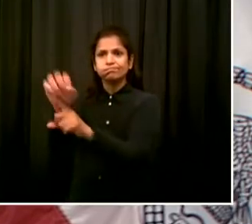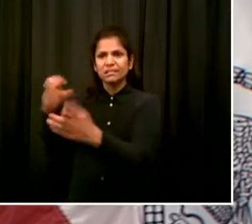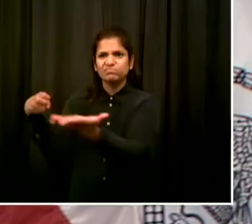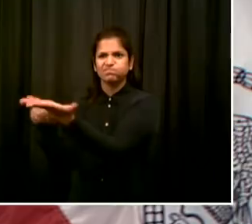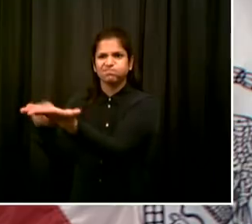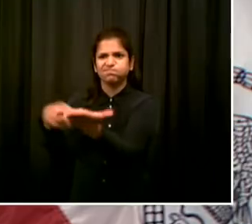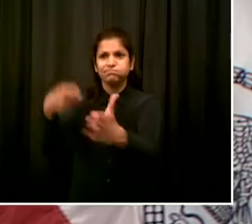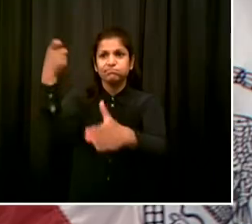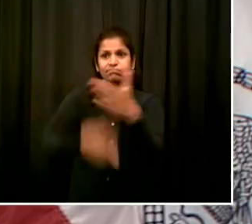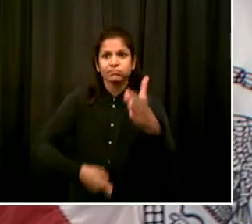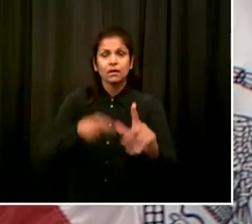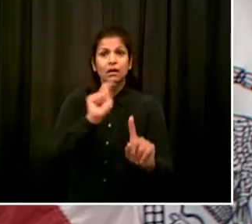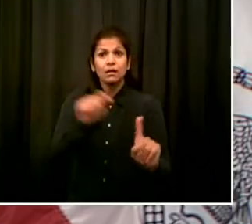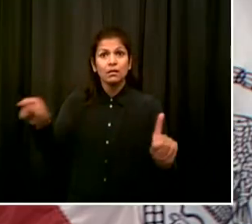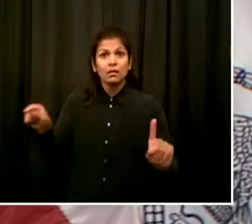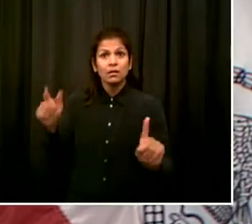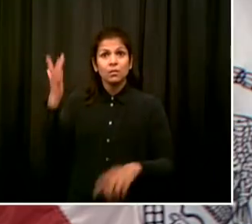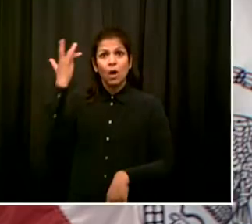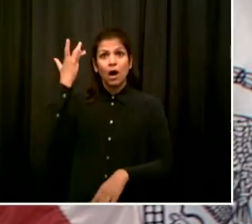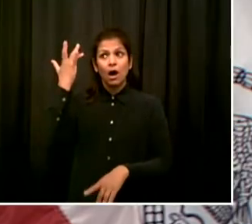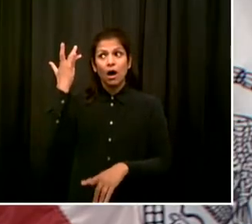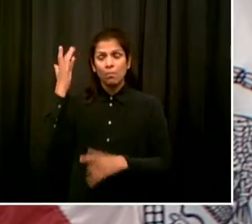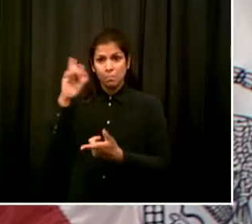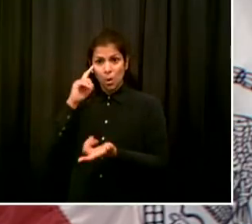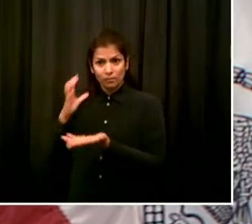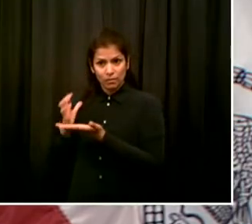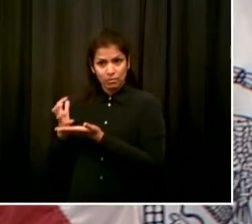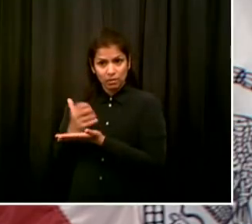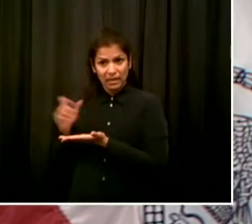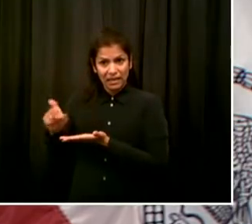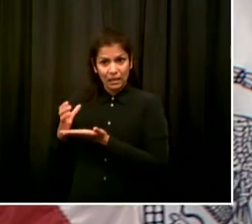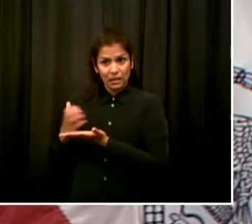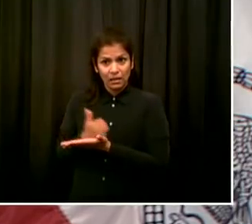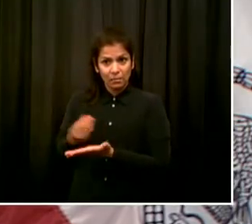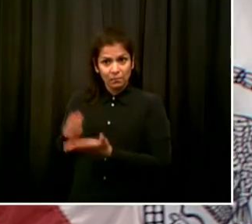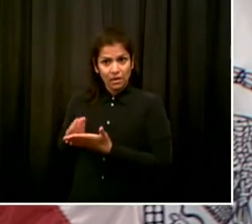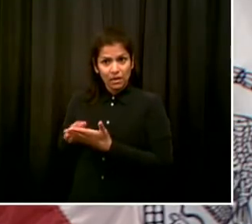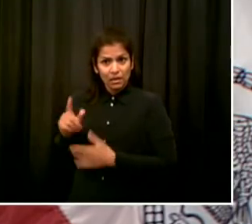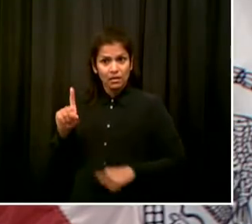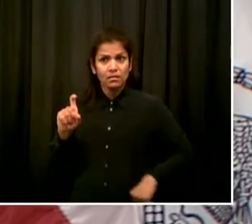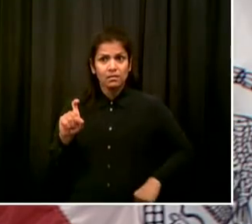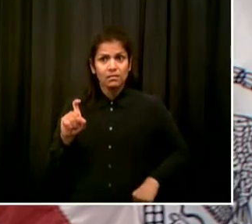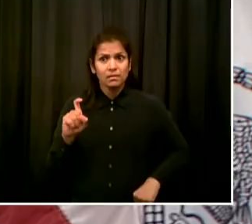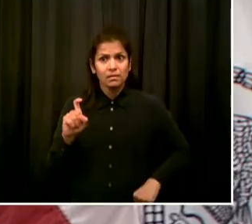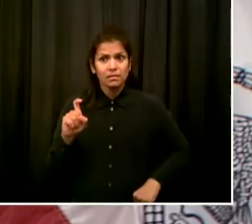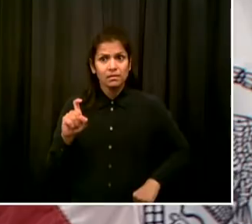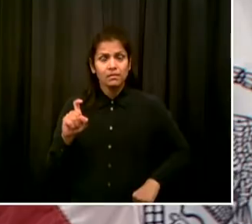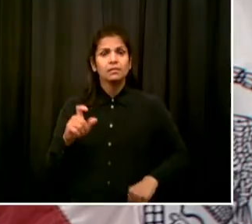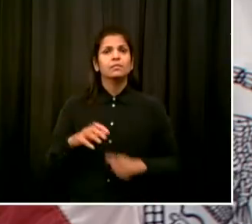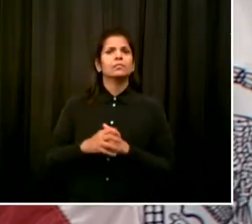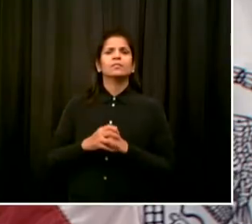TICKS?ET THE FACT IS THAT THE REASON SOMEONE GETA S